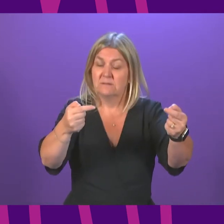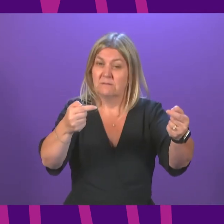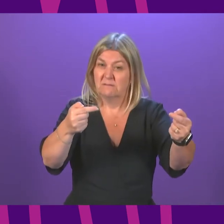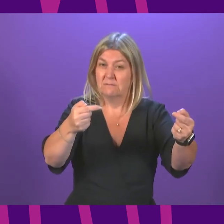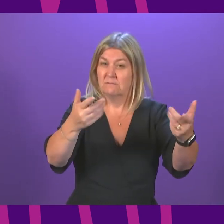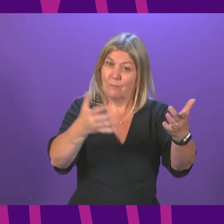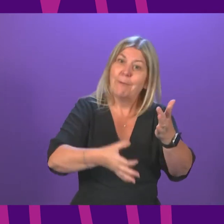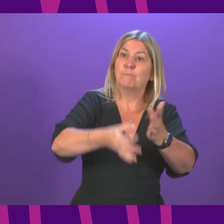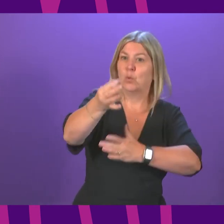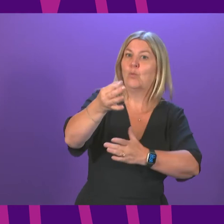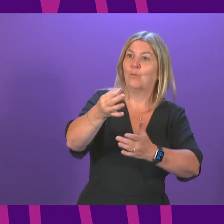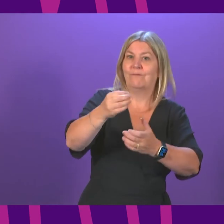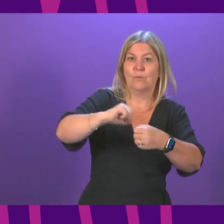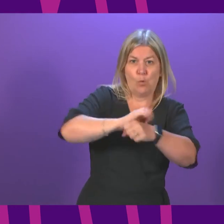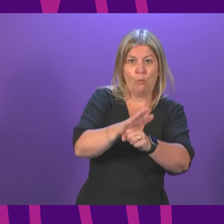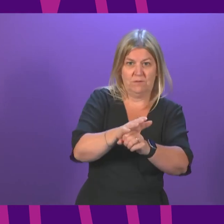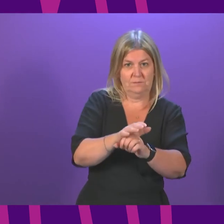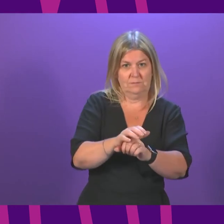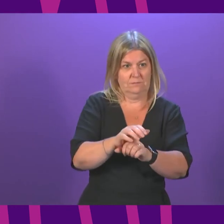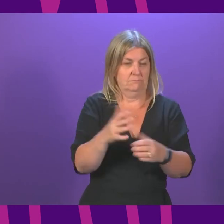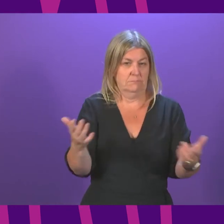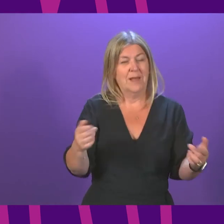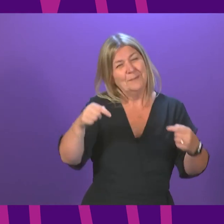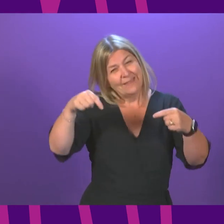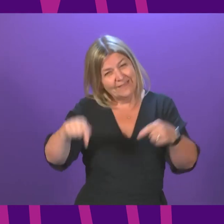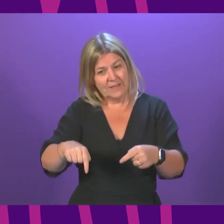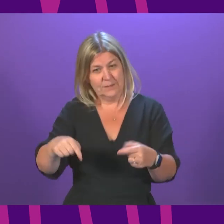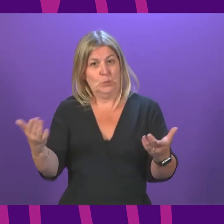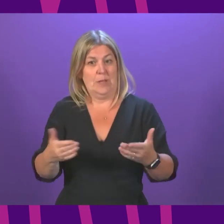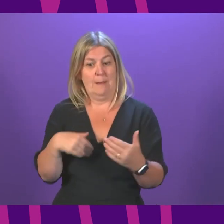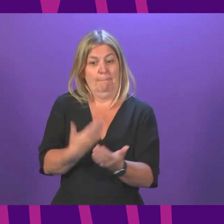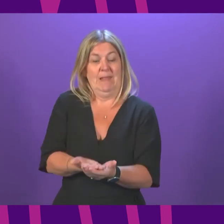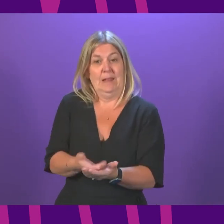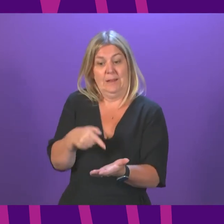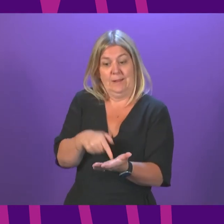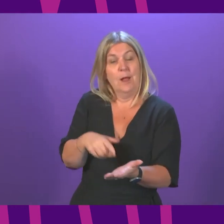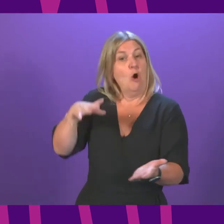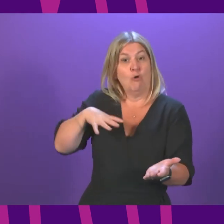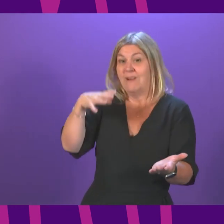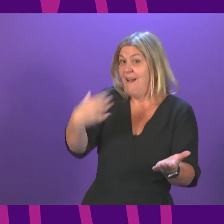However, this is a tight bill updating existing legislation that Parliament has already passed.